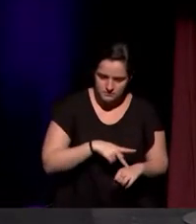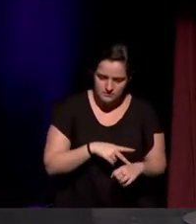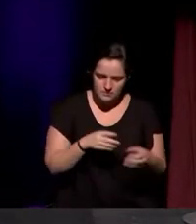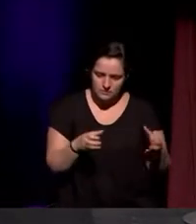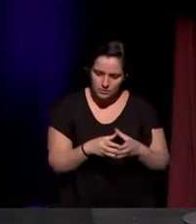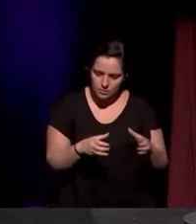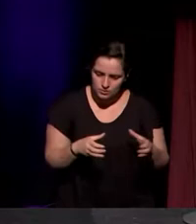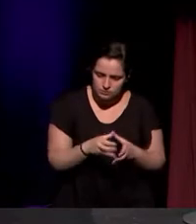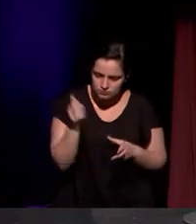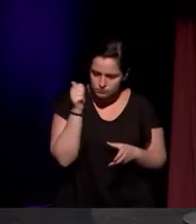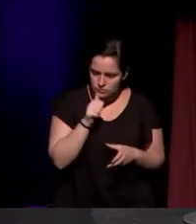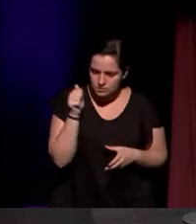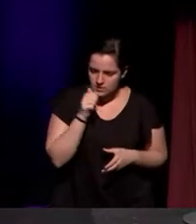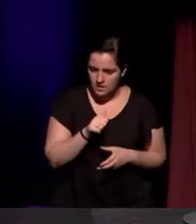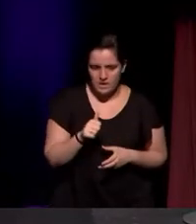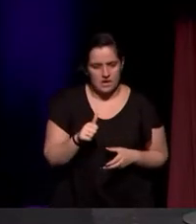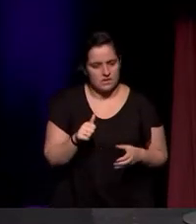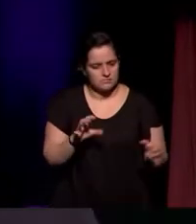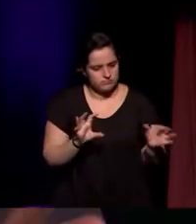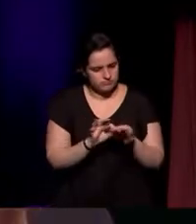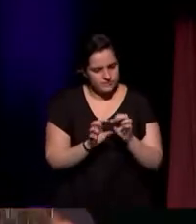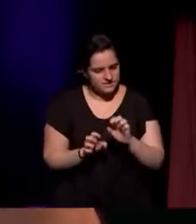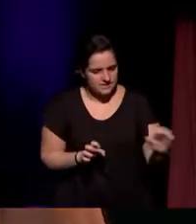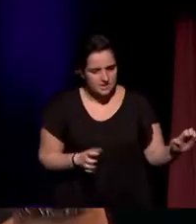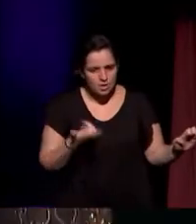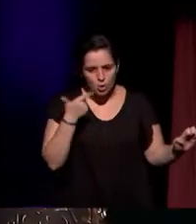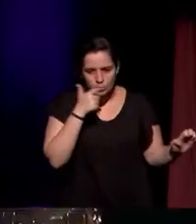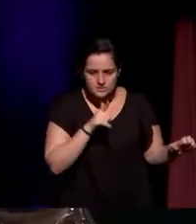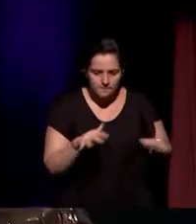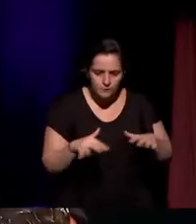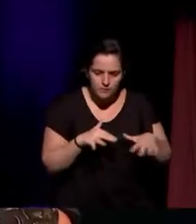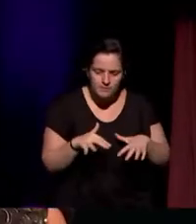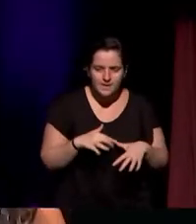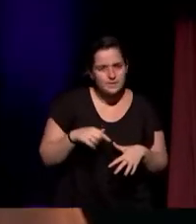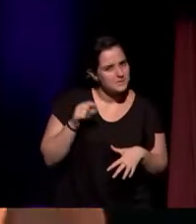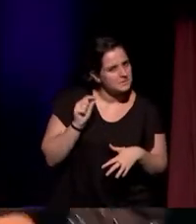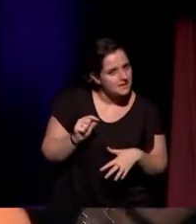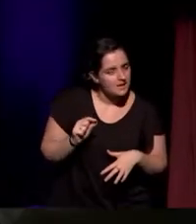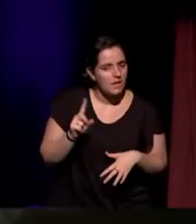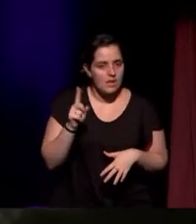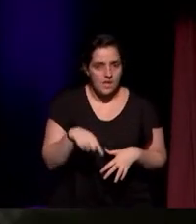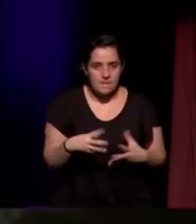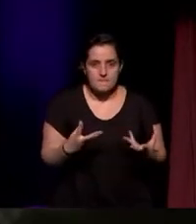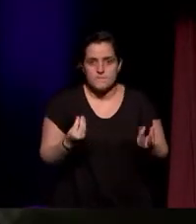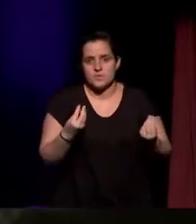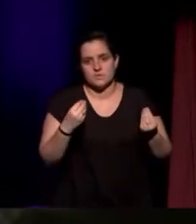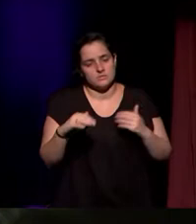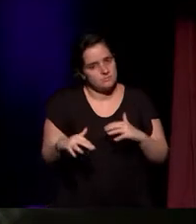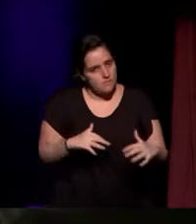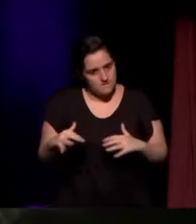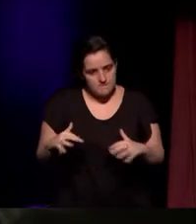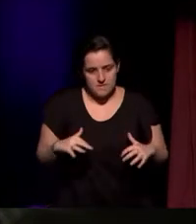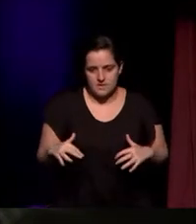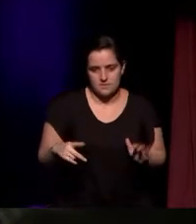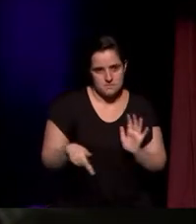linked on the left make a small movement, is a great move for the moment.